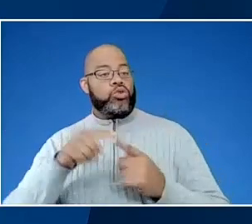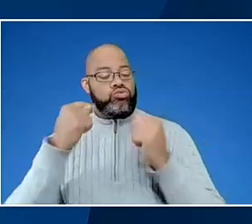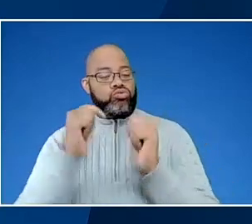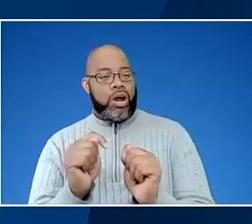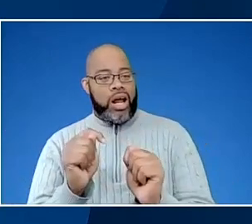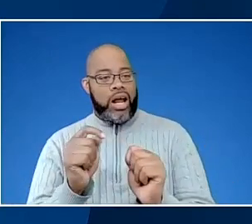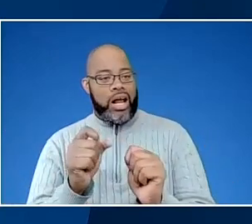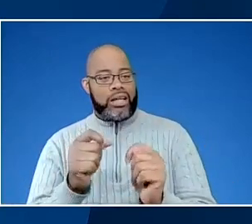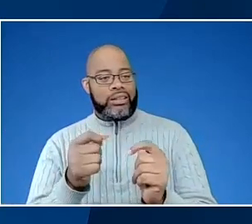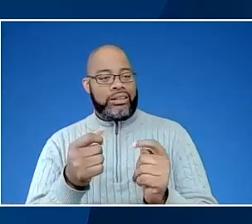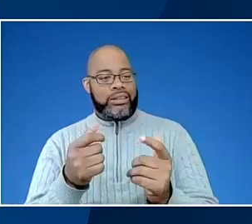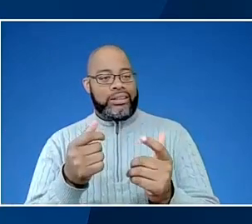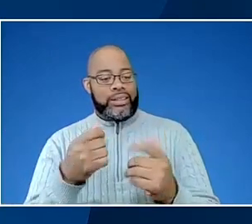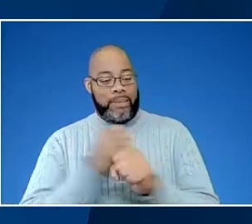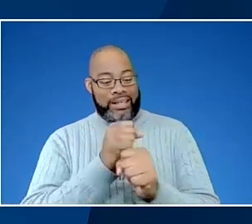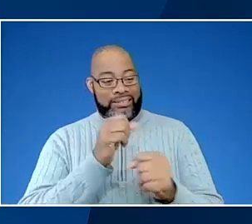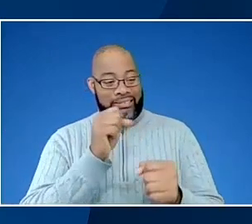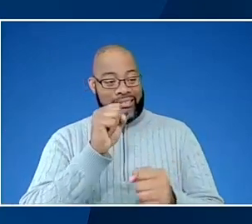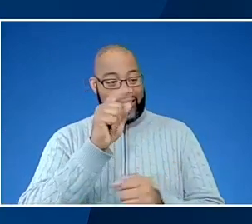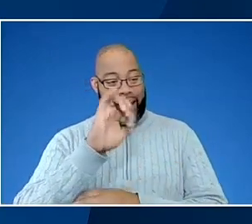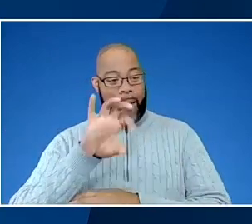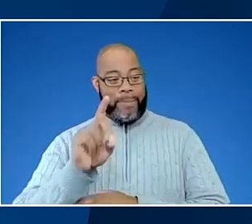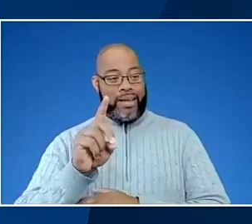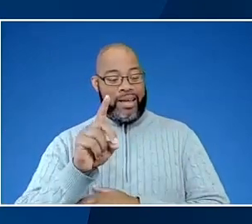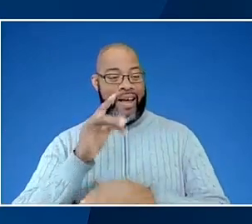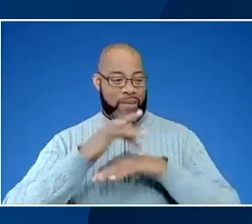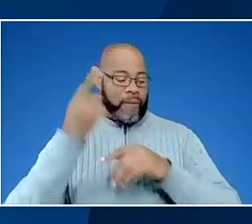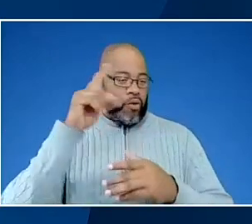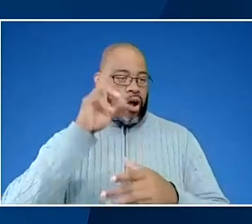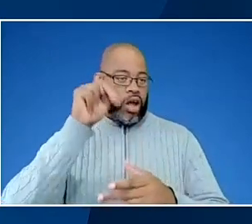stipends available for undocumented students. So, but.